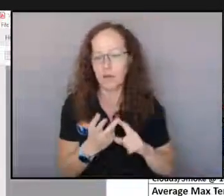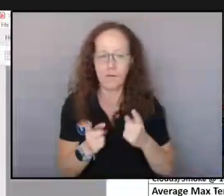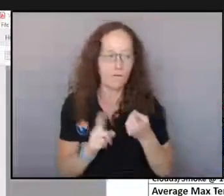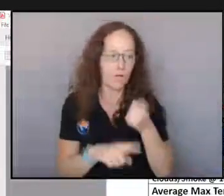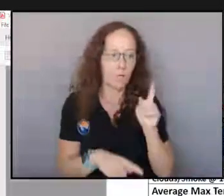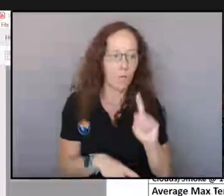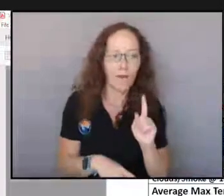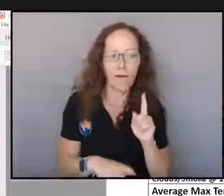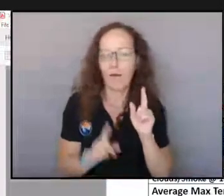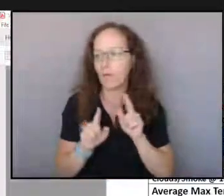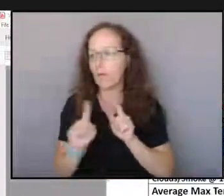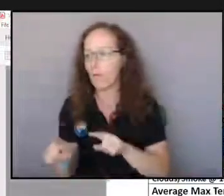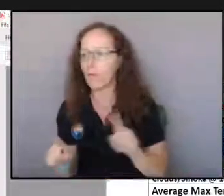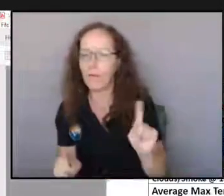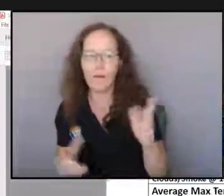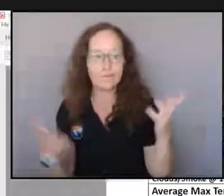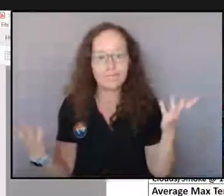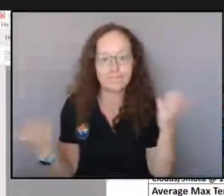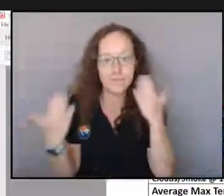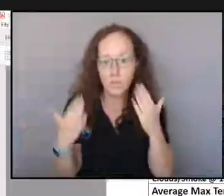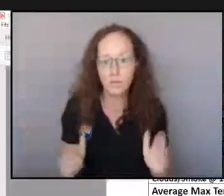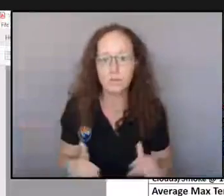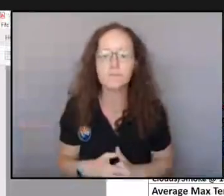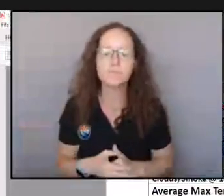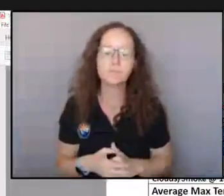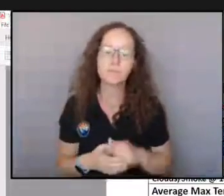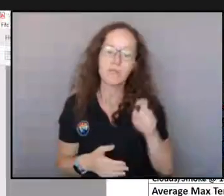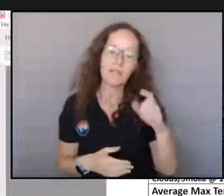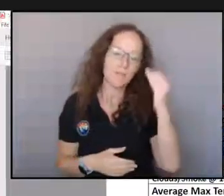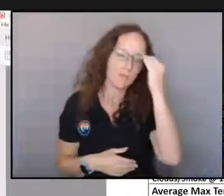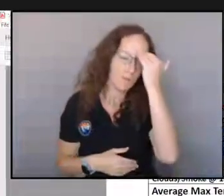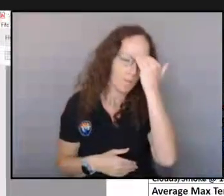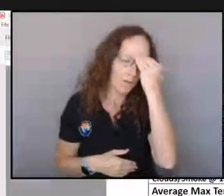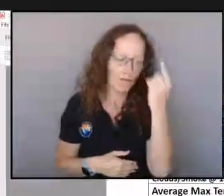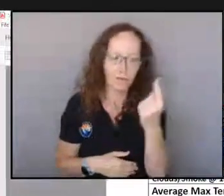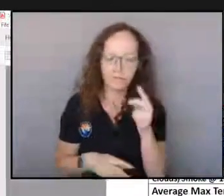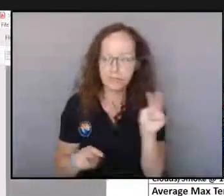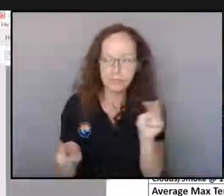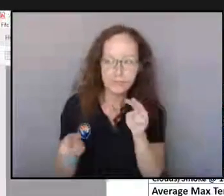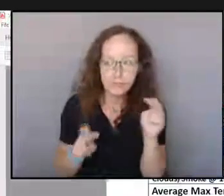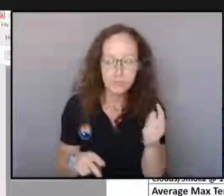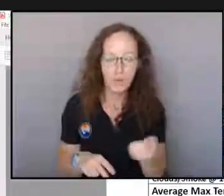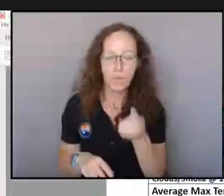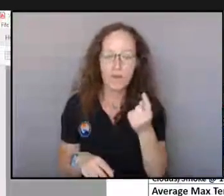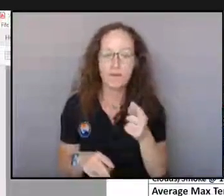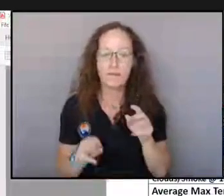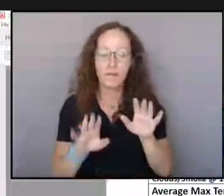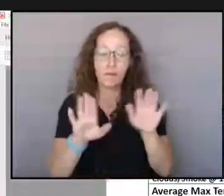FIRE IN. WE HAVE TO BE AWARE OF THAT AT ALL TIMES. OUR METEOROLOGISTS HAVE TO WATCH OVER THE FIREFIGHTERS